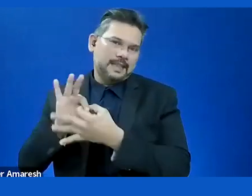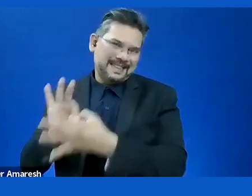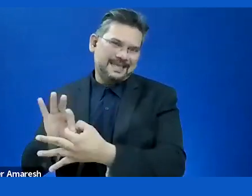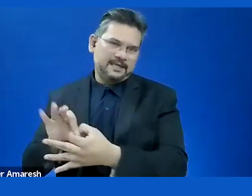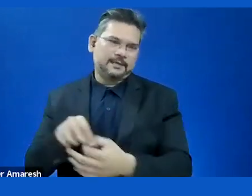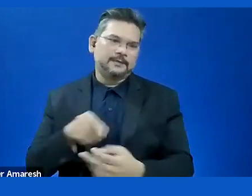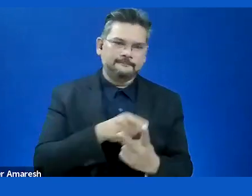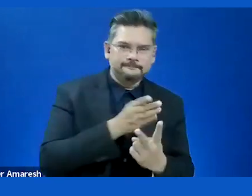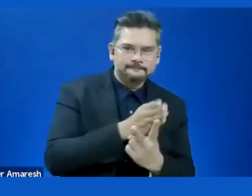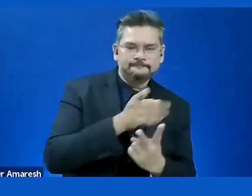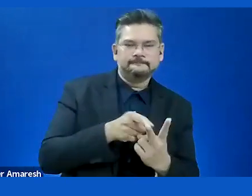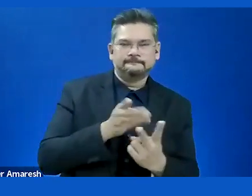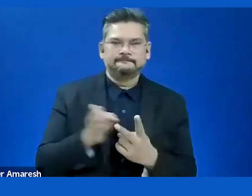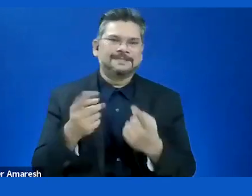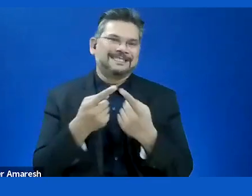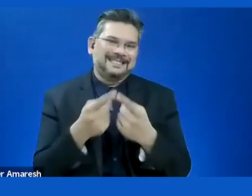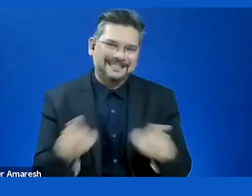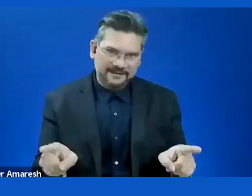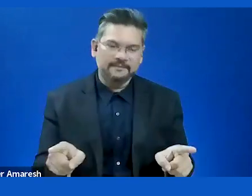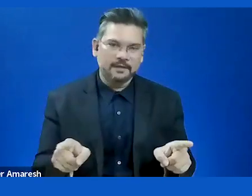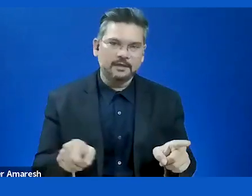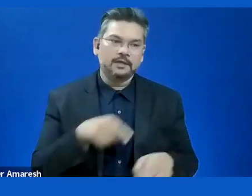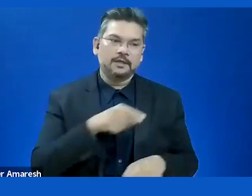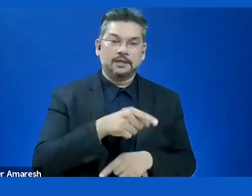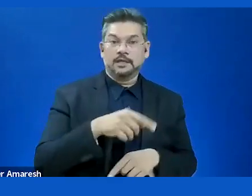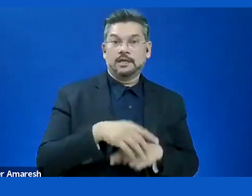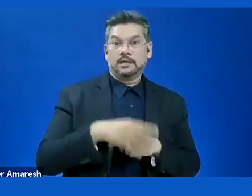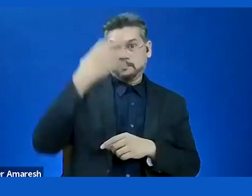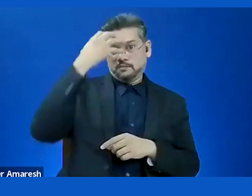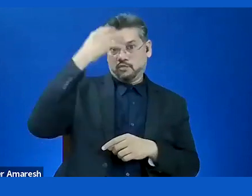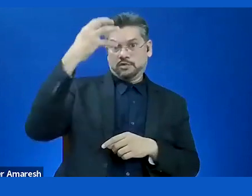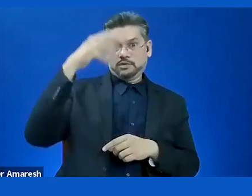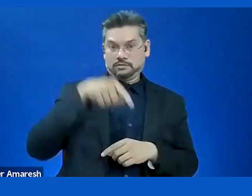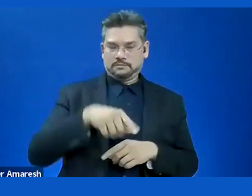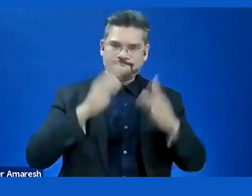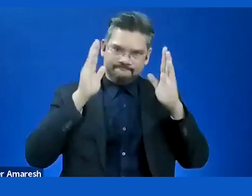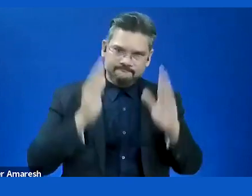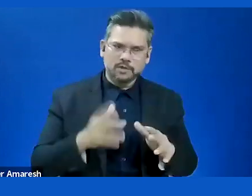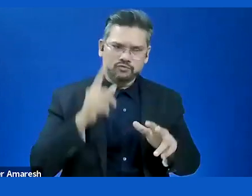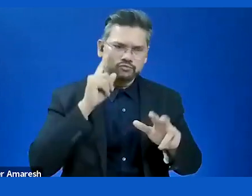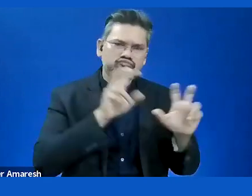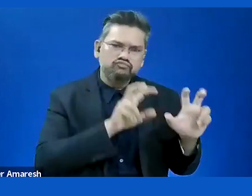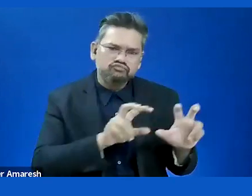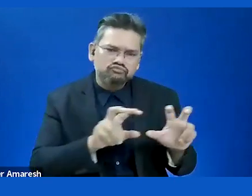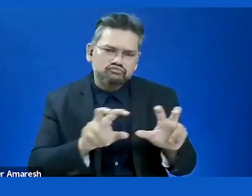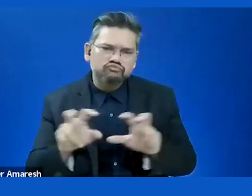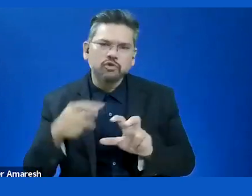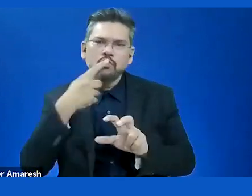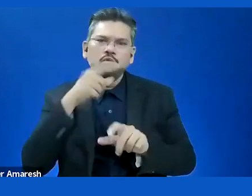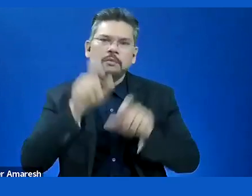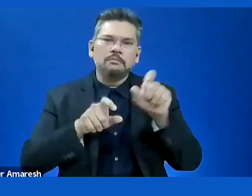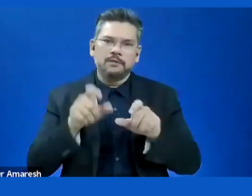Member States to establish monitoring bodies and enforcement procedure to guarantee compliance.